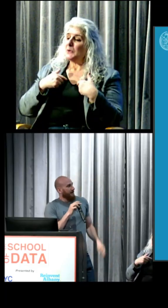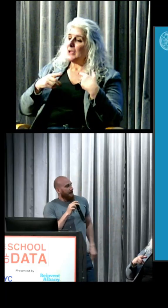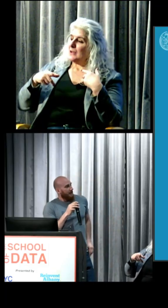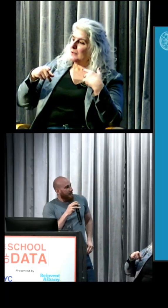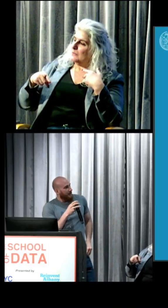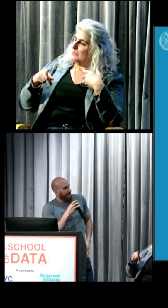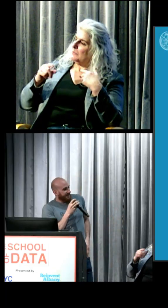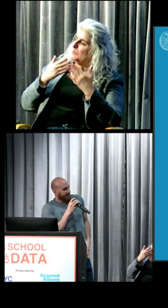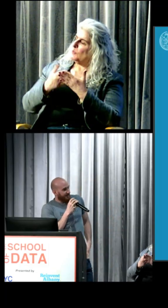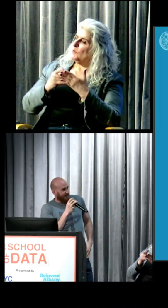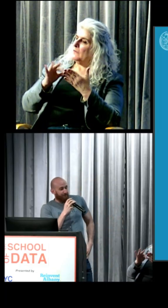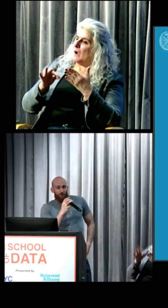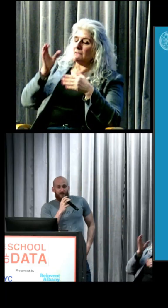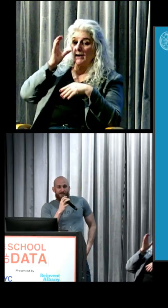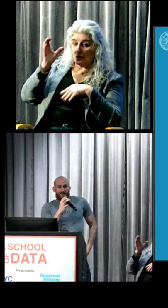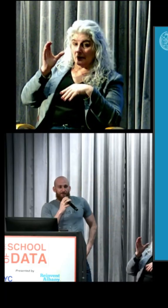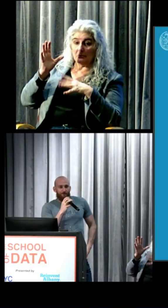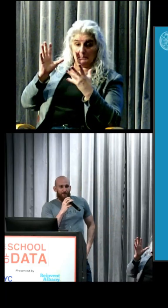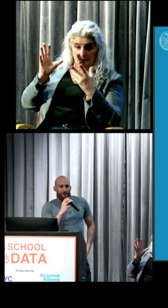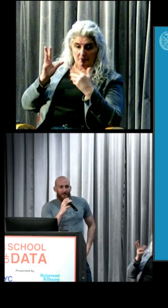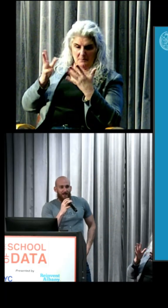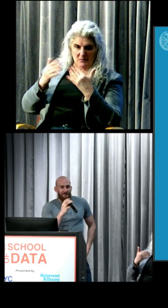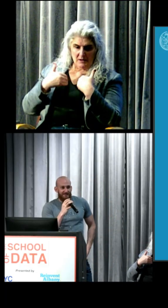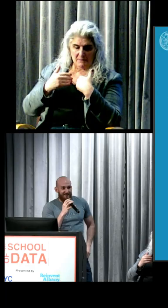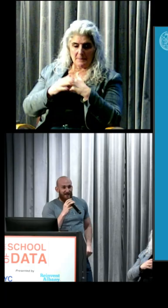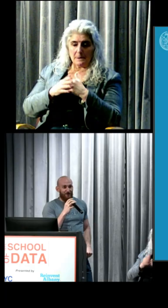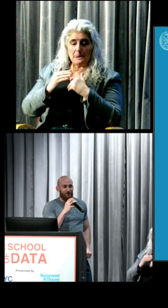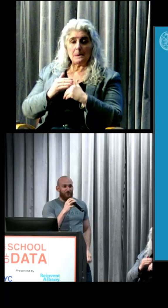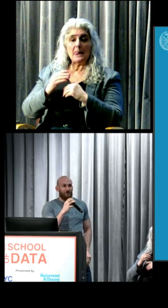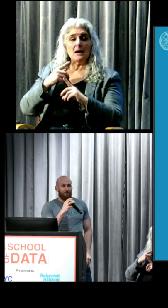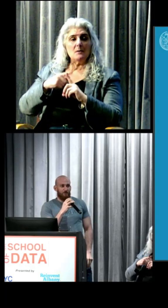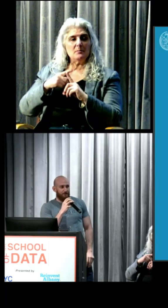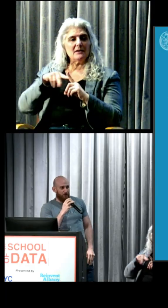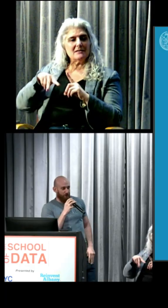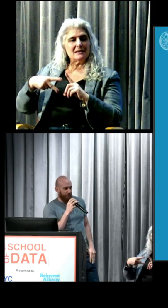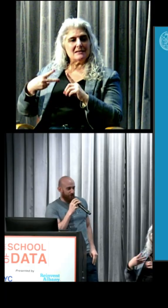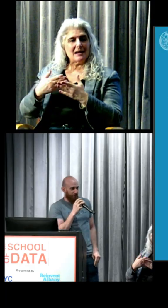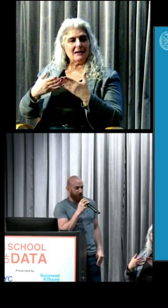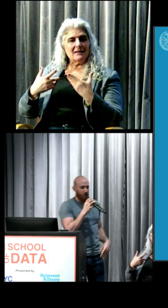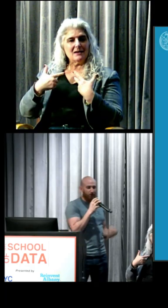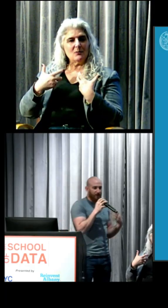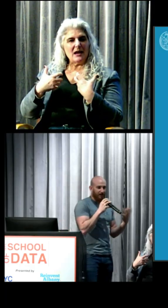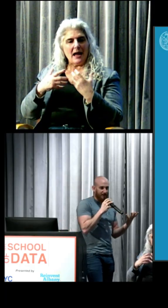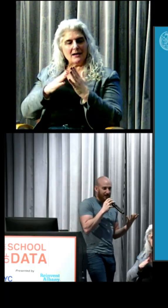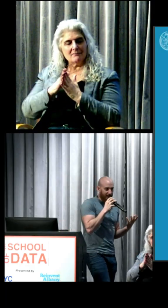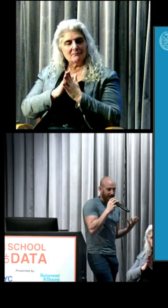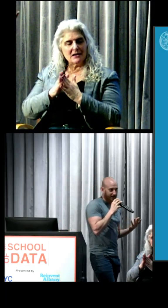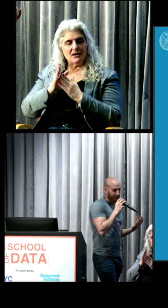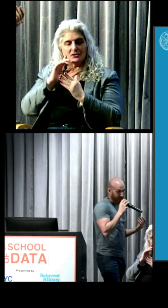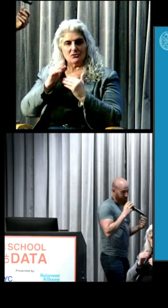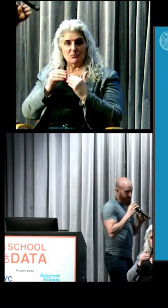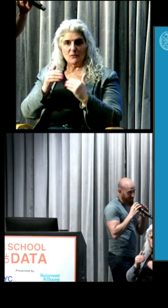average, whereas Midtown is much higher than the New York City average. Same with waste here.